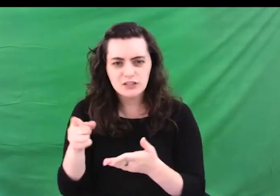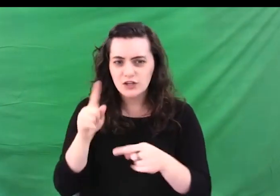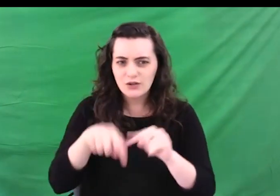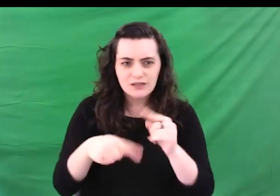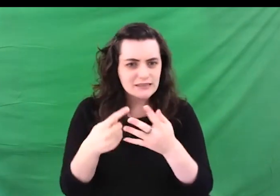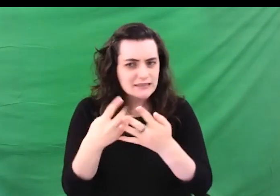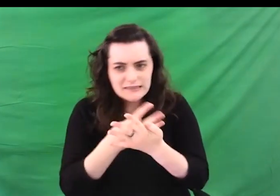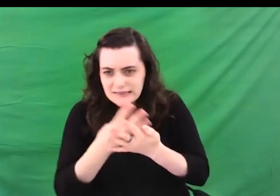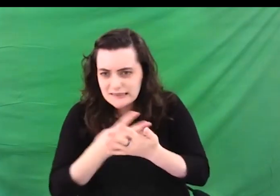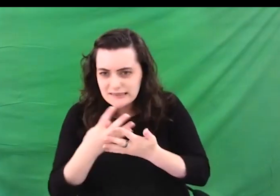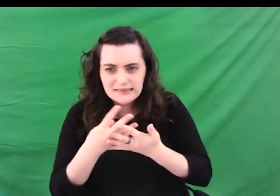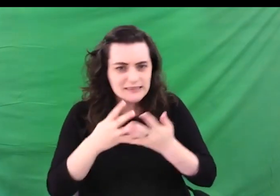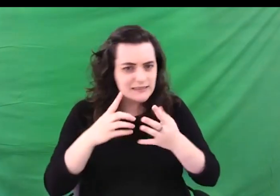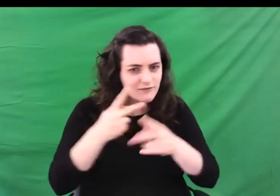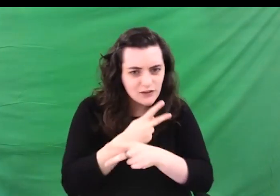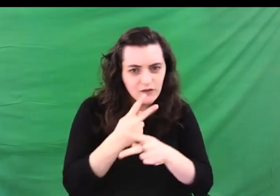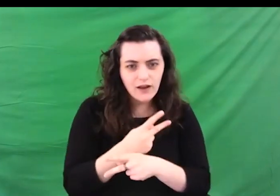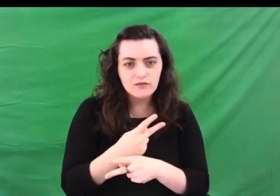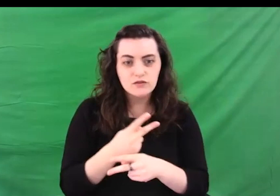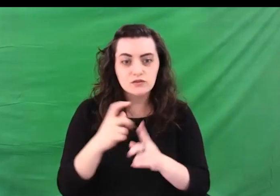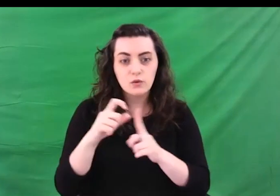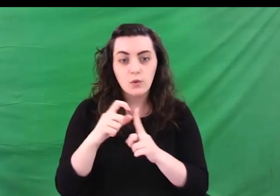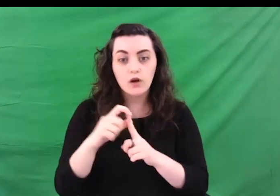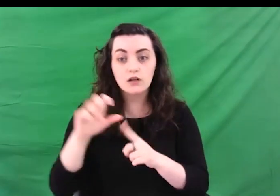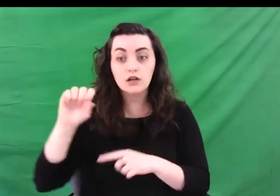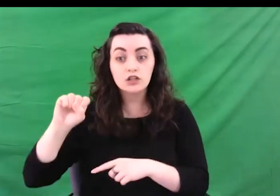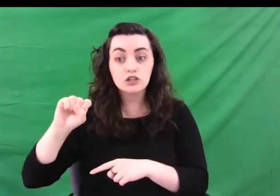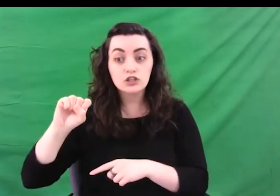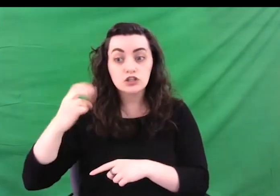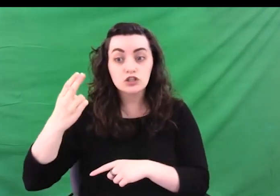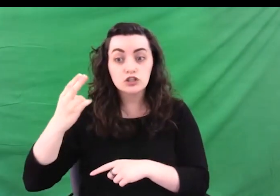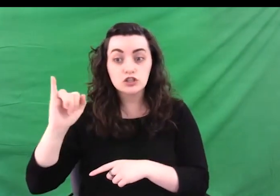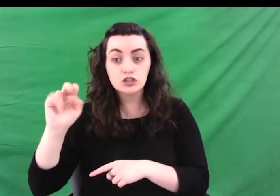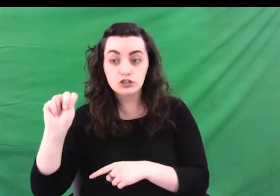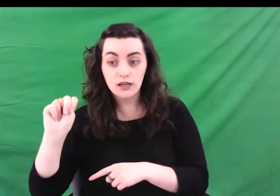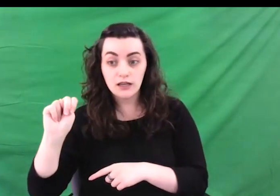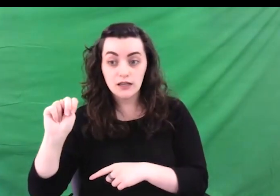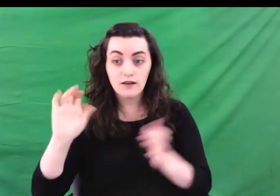so when we said a word like shin versus chin,